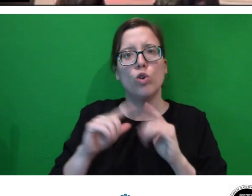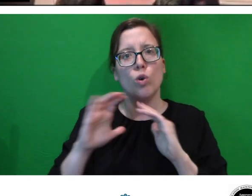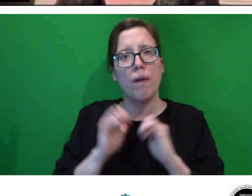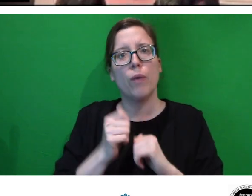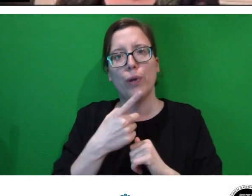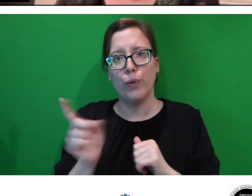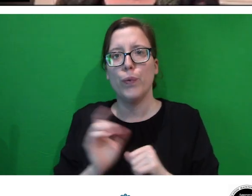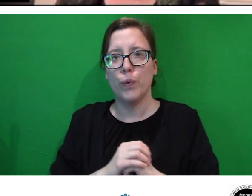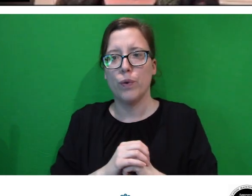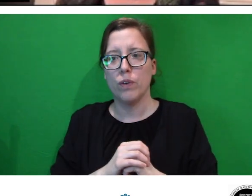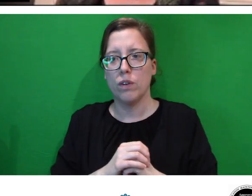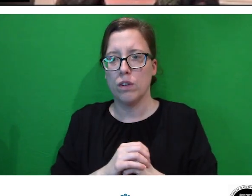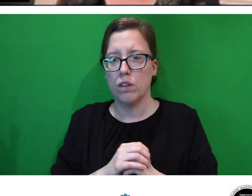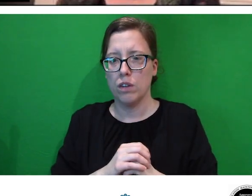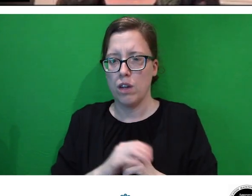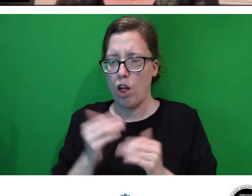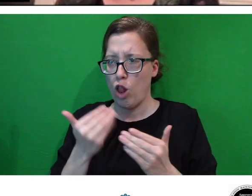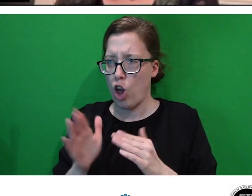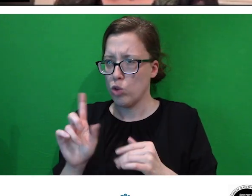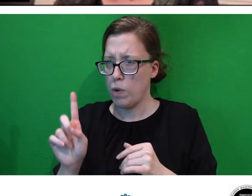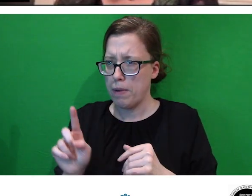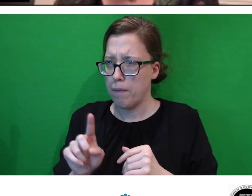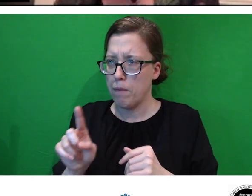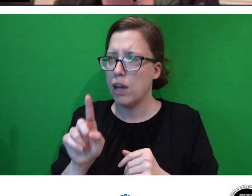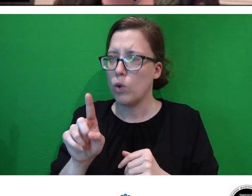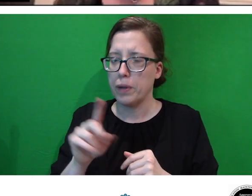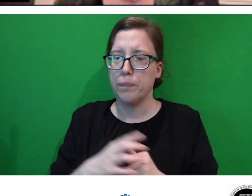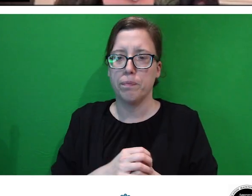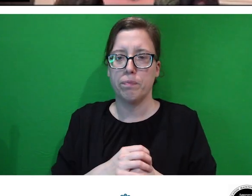are communicating with you. Please, please, please expect